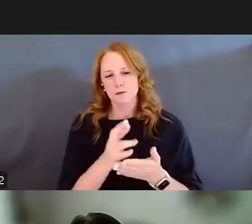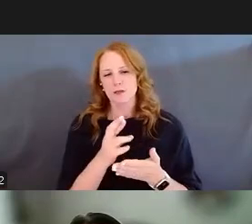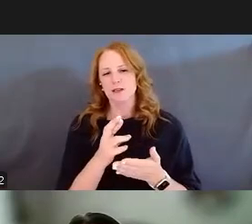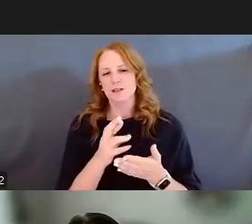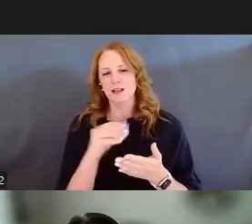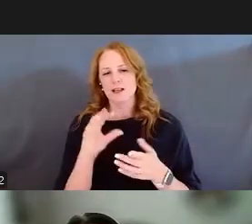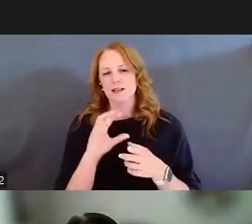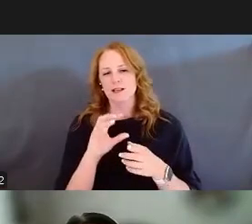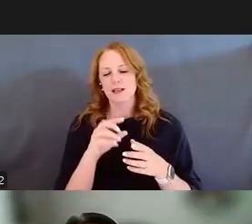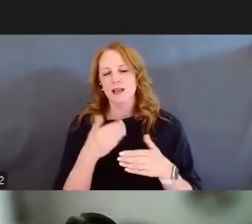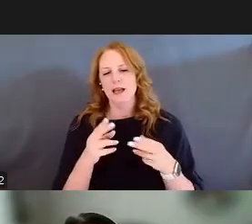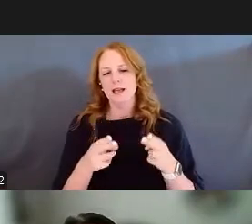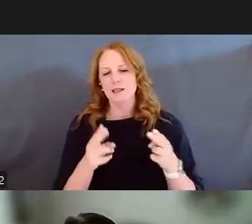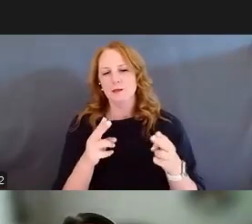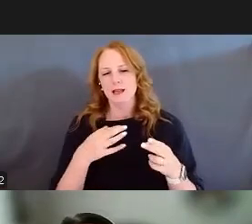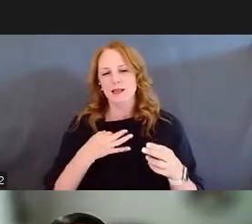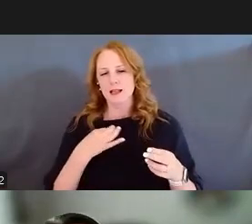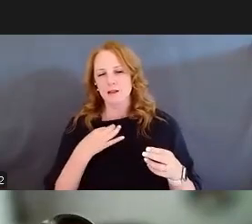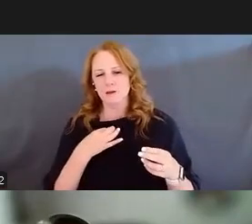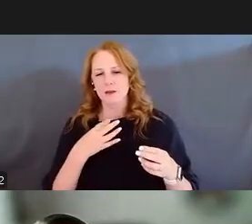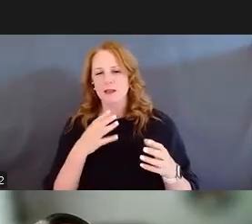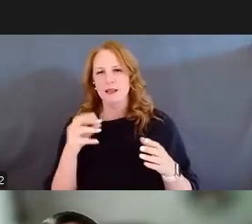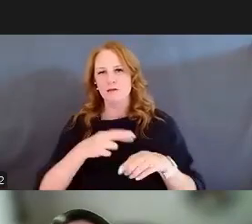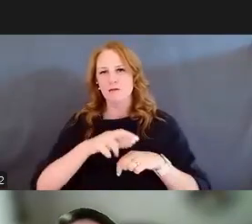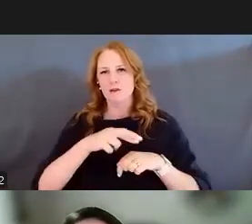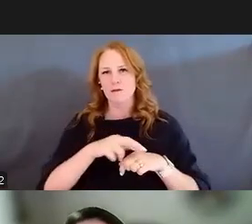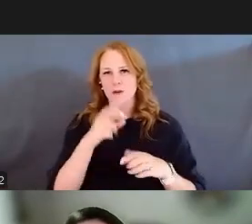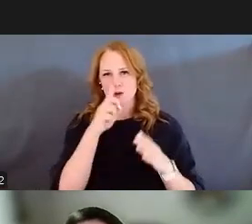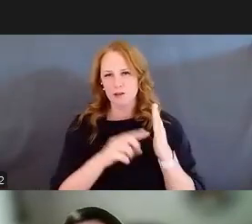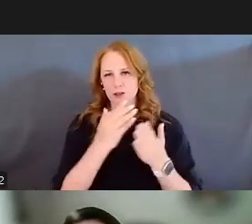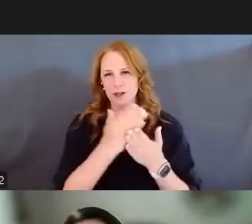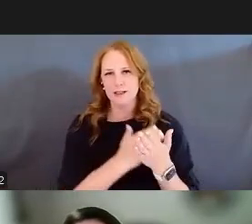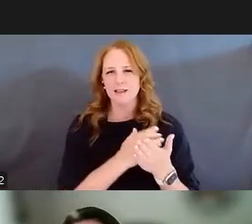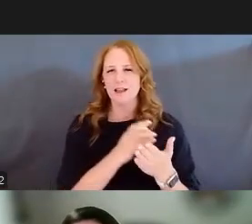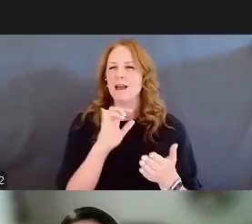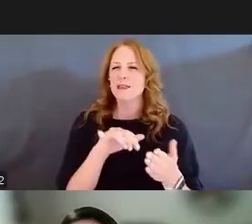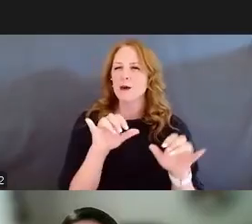eligibility and referral checklist. This was one of the things that was a systems change effort